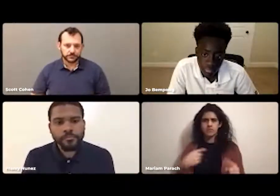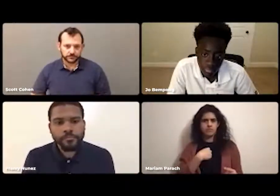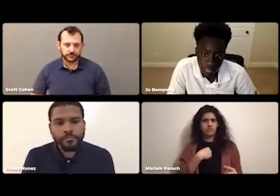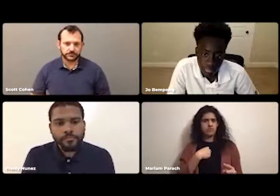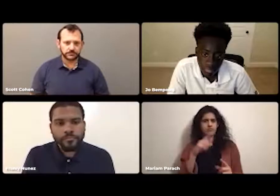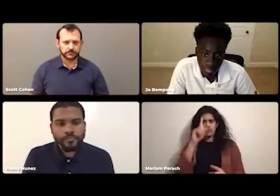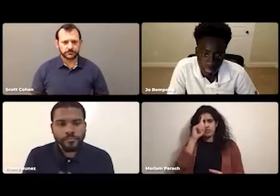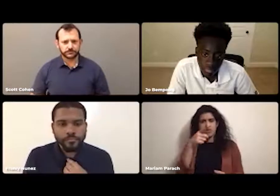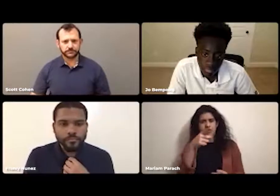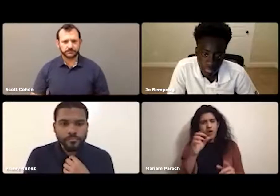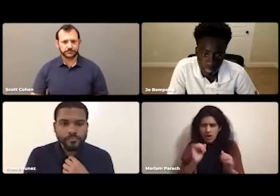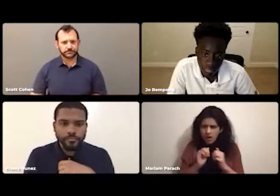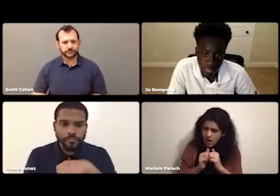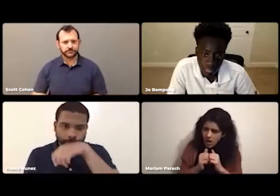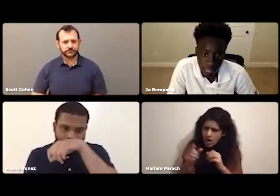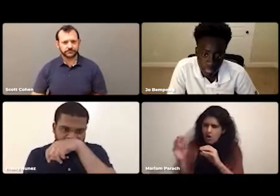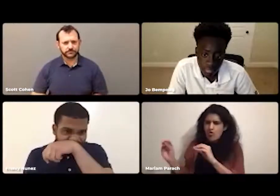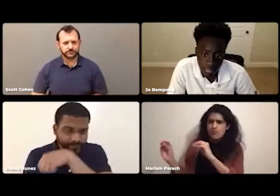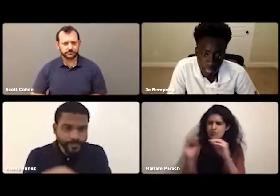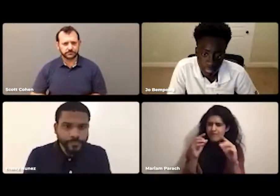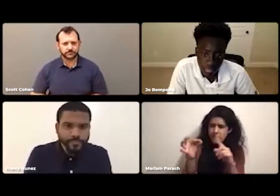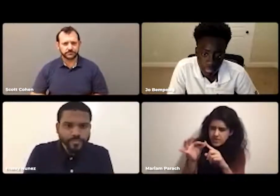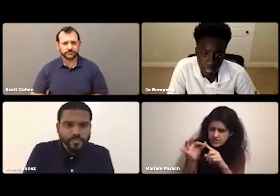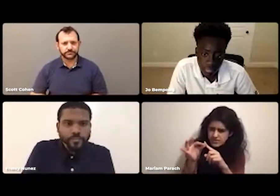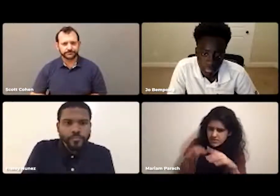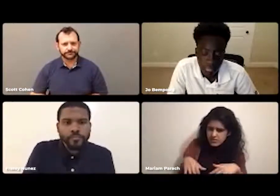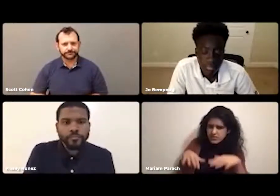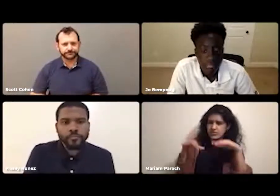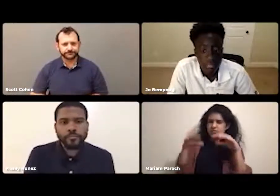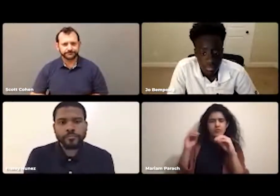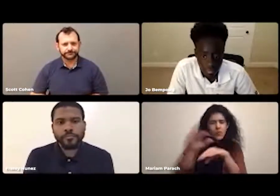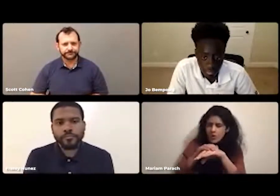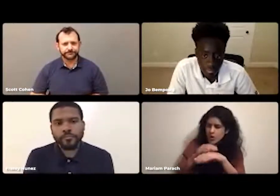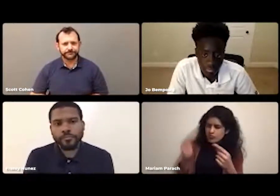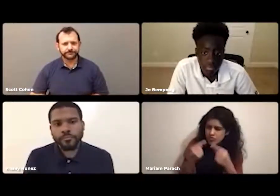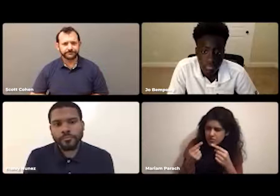There were 5 other deaf students who were struggling, but I wasn't.